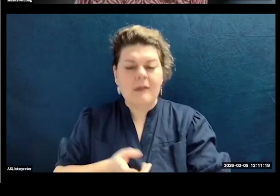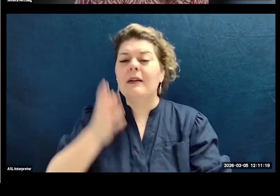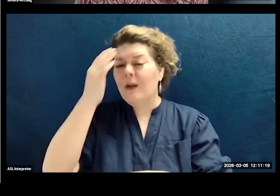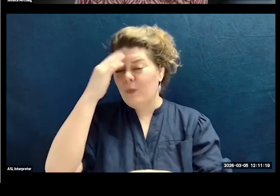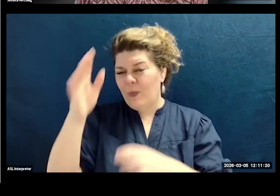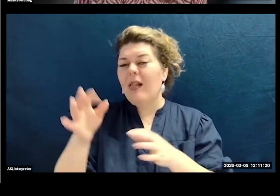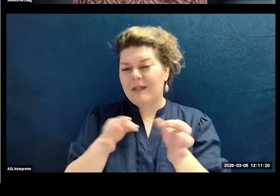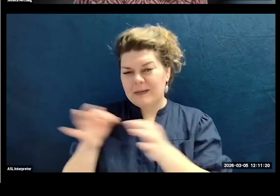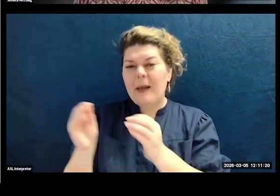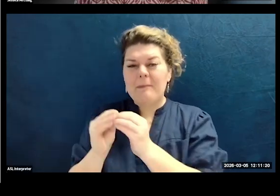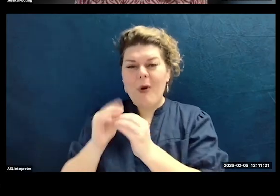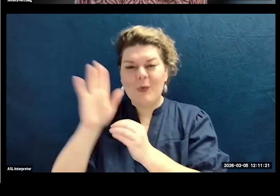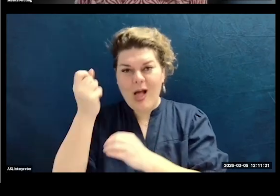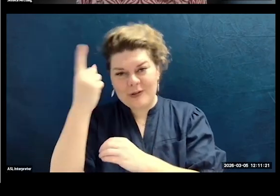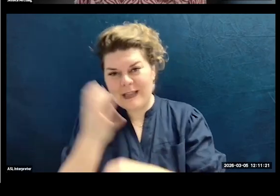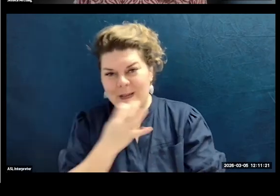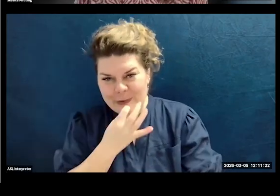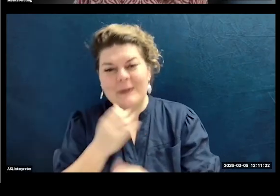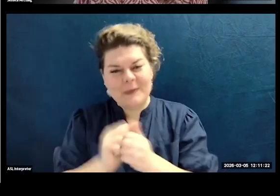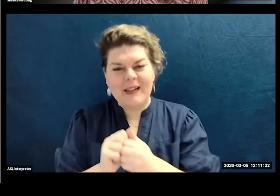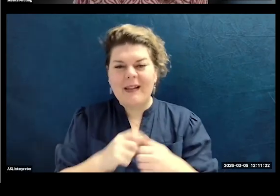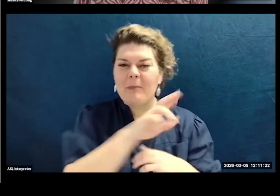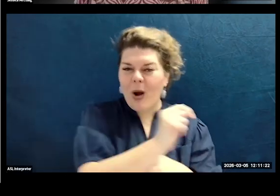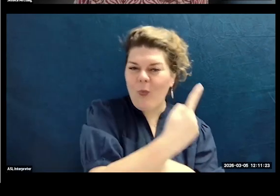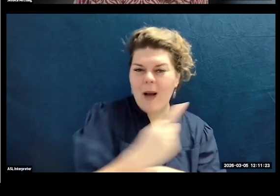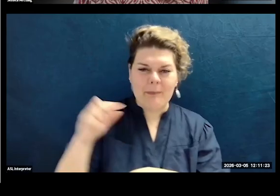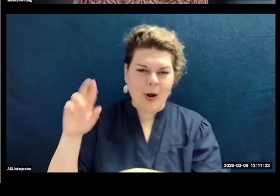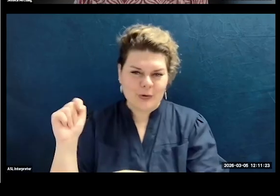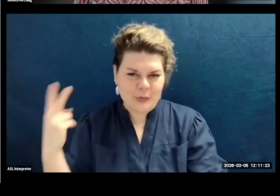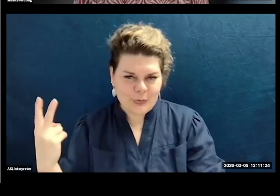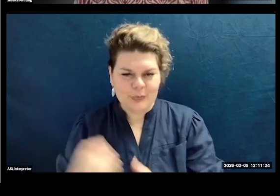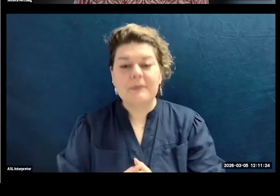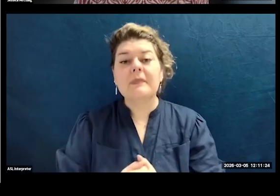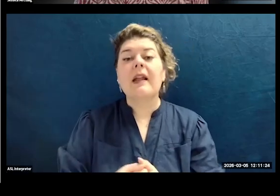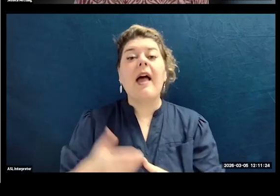after we've completed this two-part series with you. Once PDFs have been remediated,